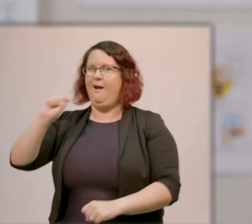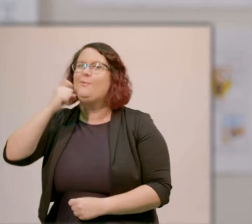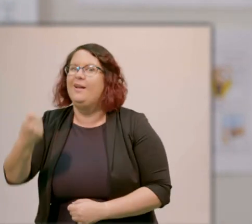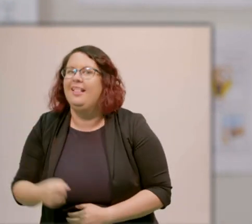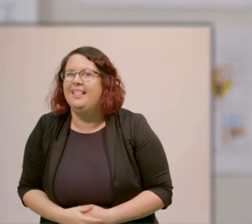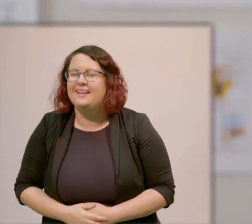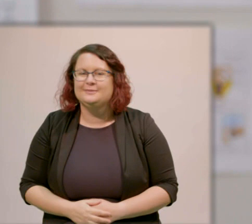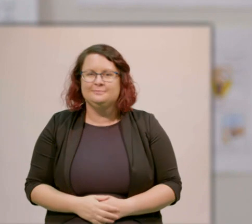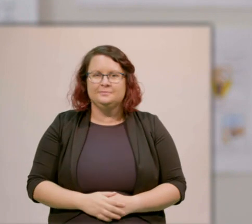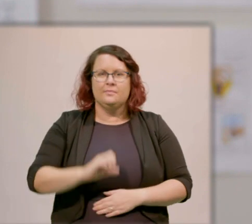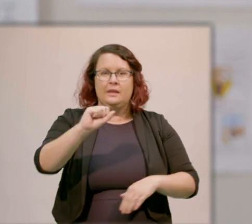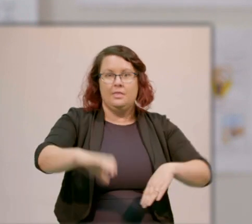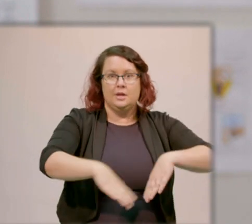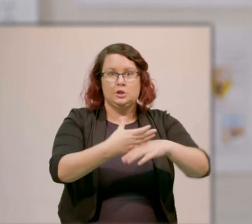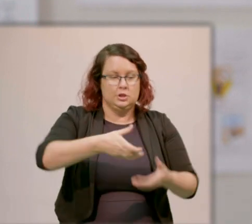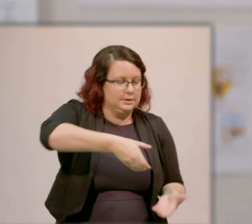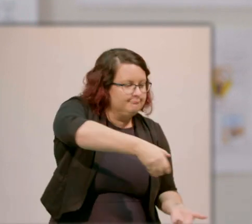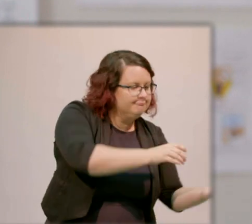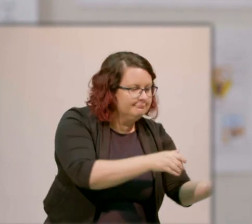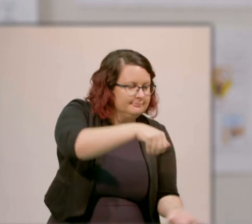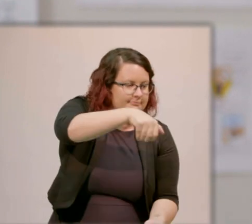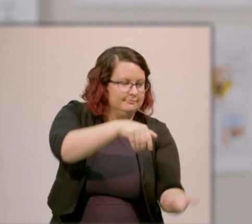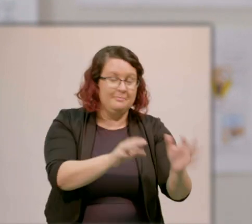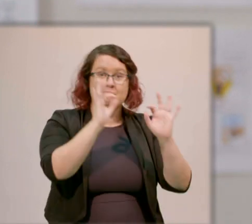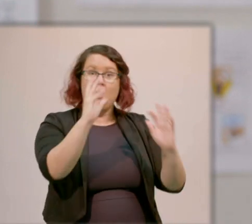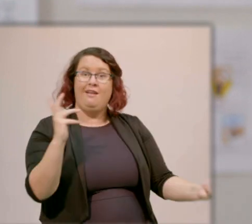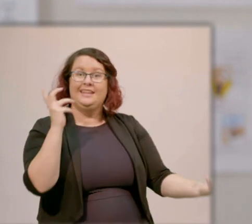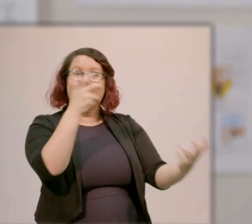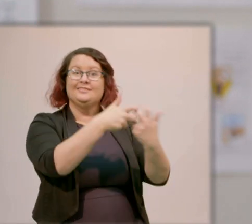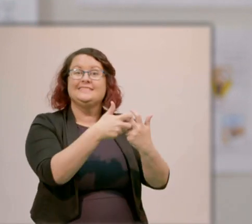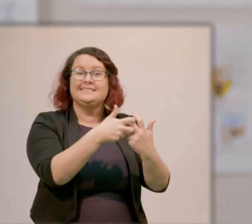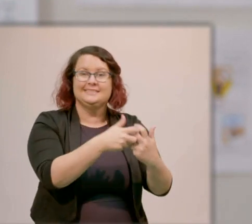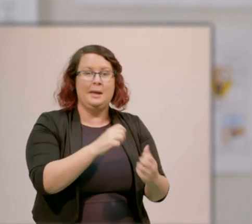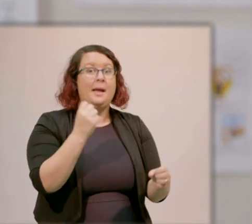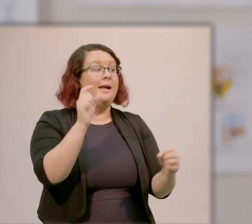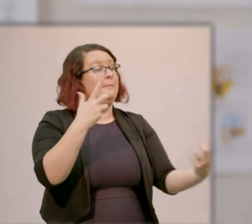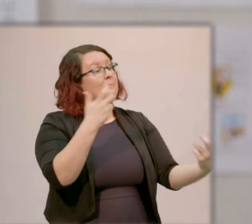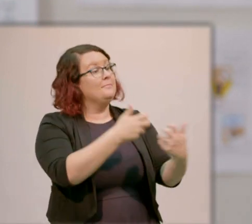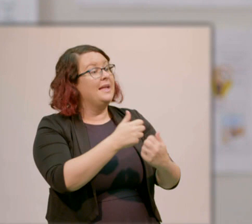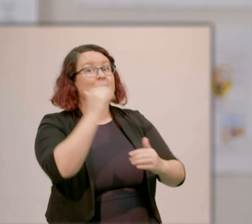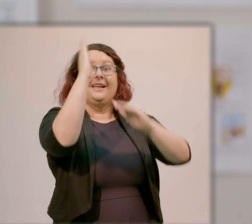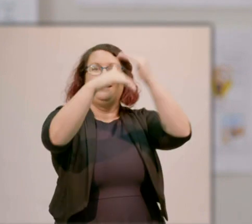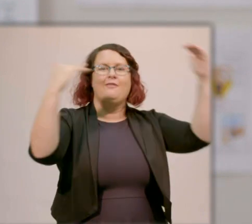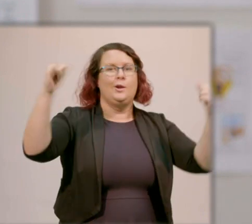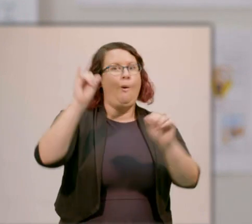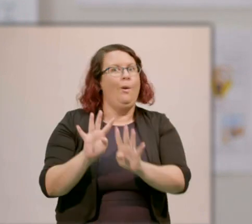The gumboots they offered were a perfect fit. It was a match made in heaven, or the mosh pit.